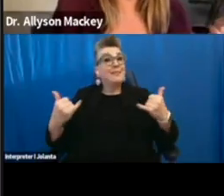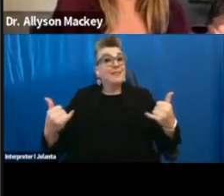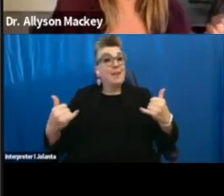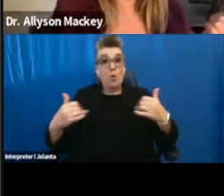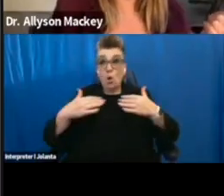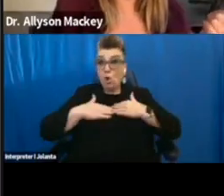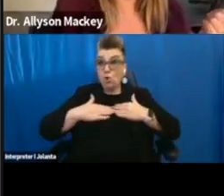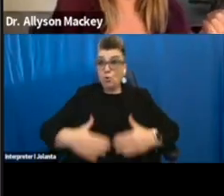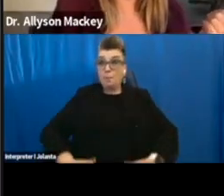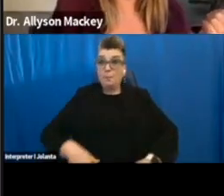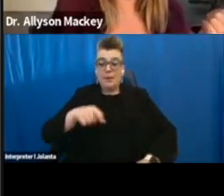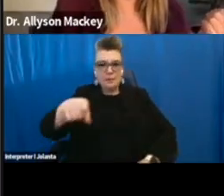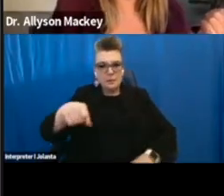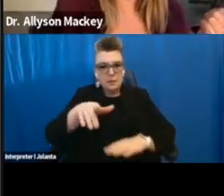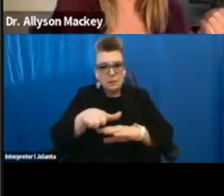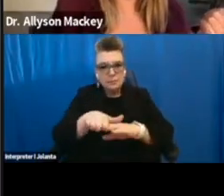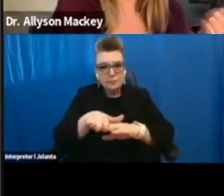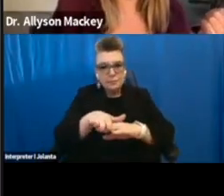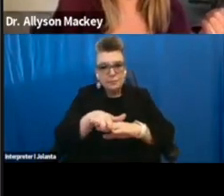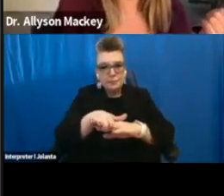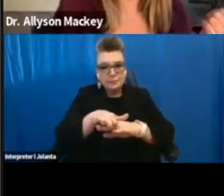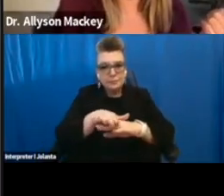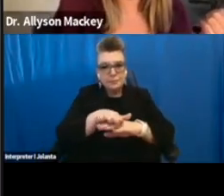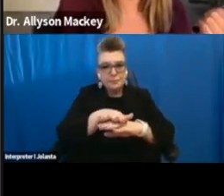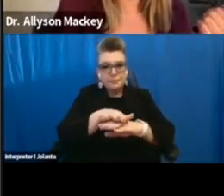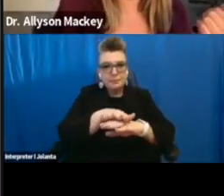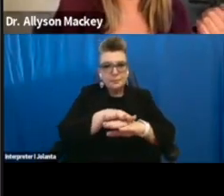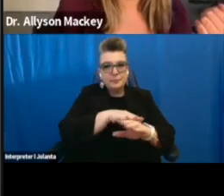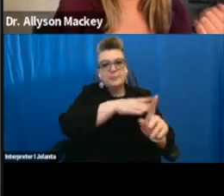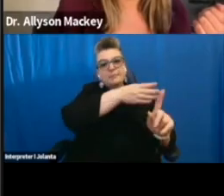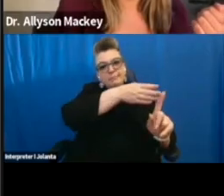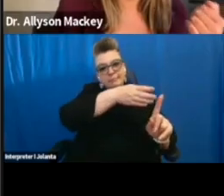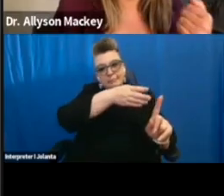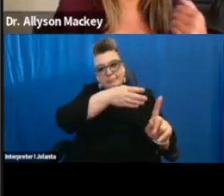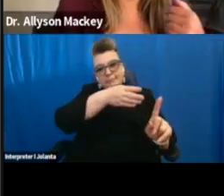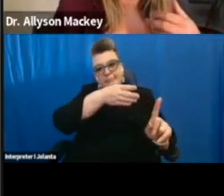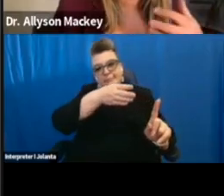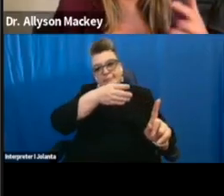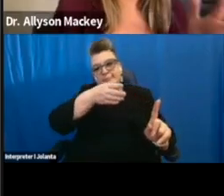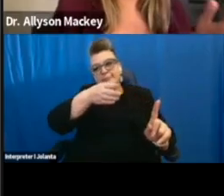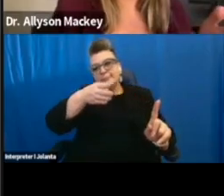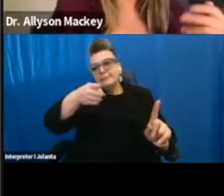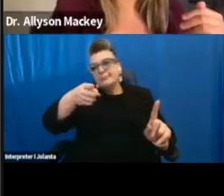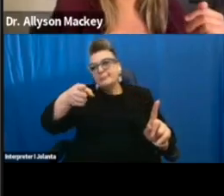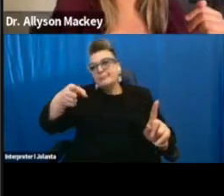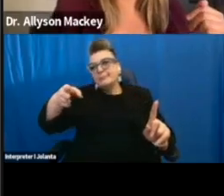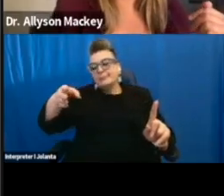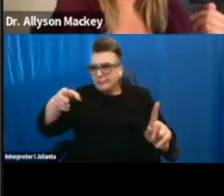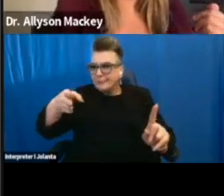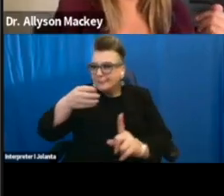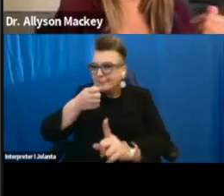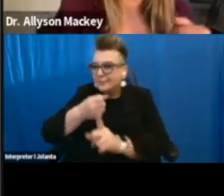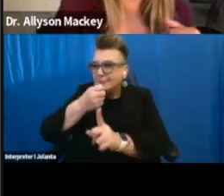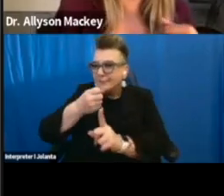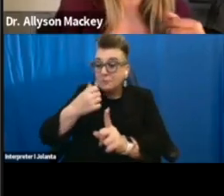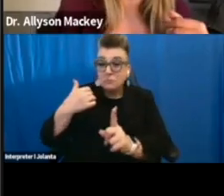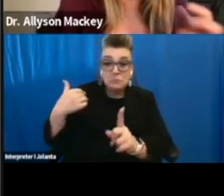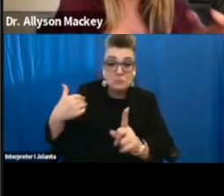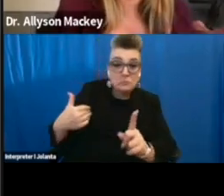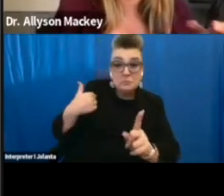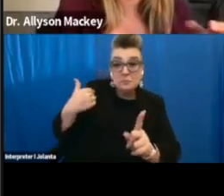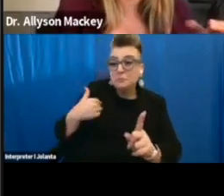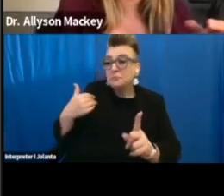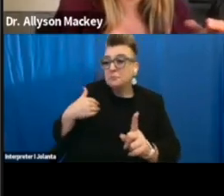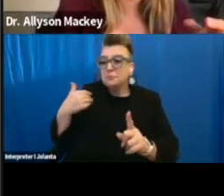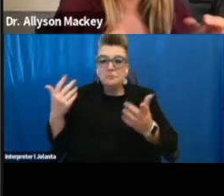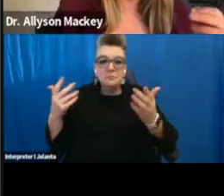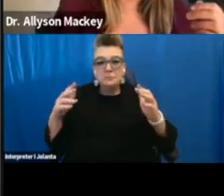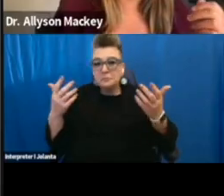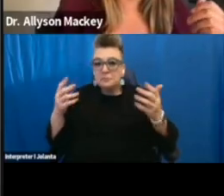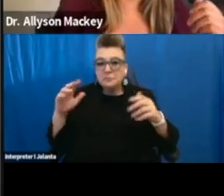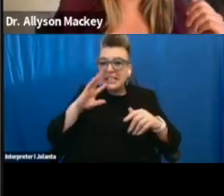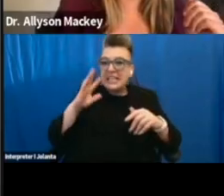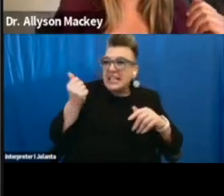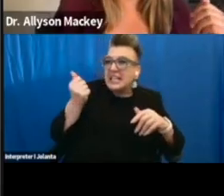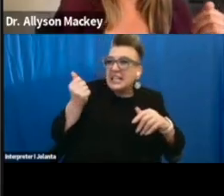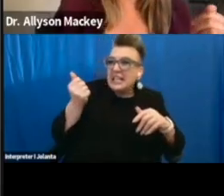slower but you can see by early adulthood that sensory and motor